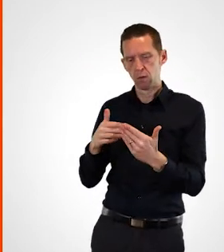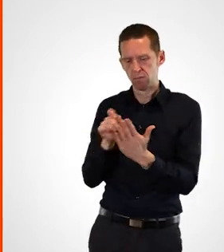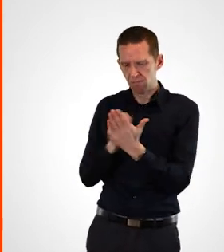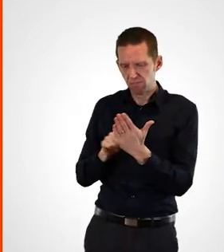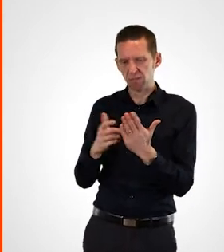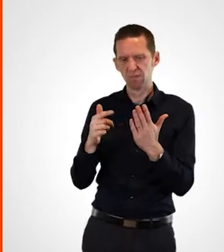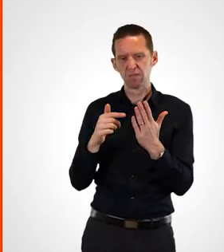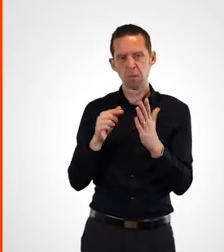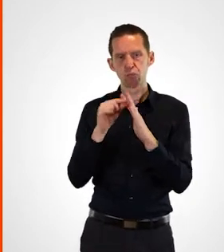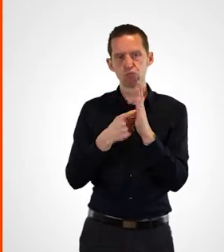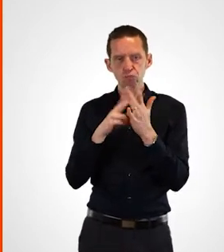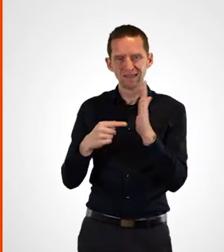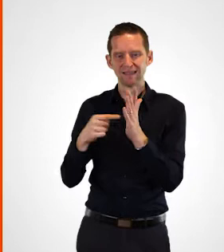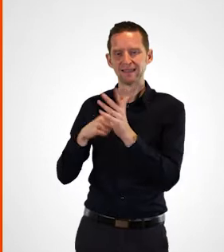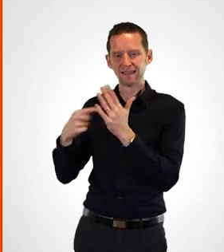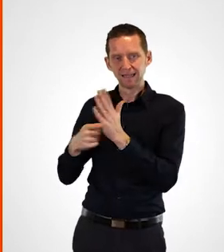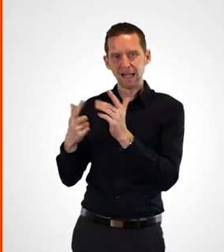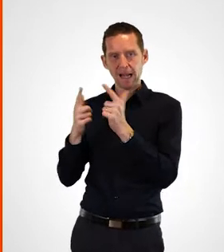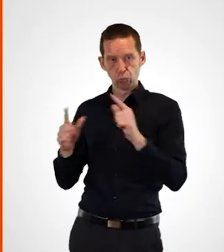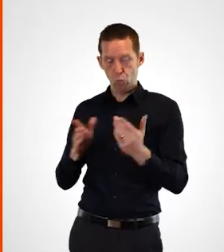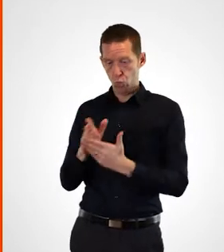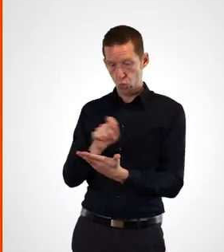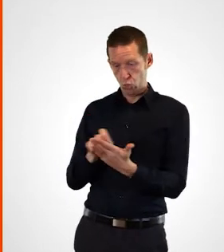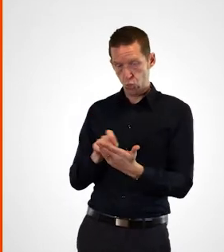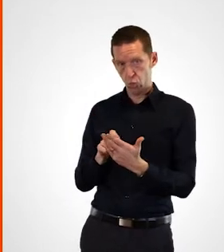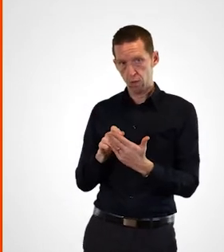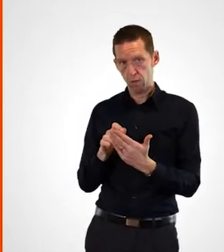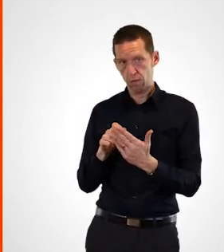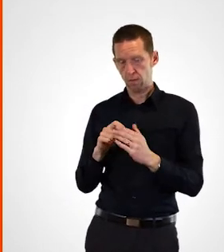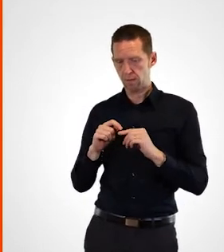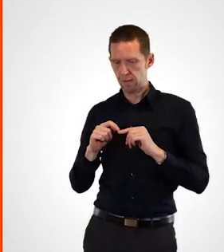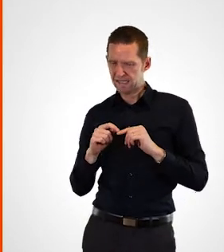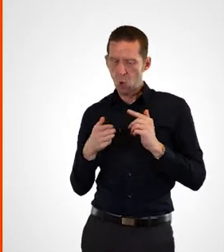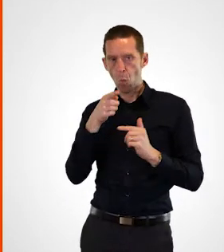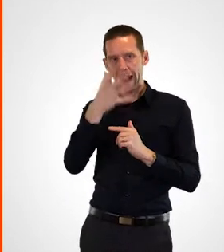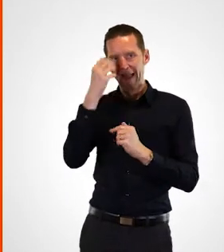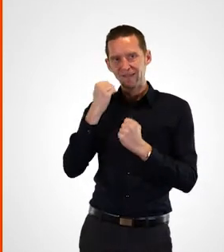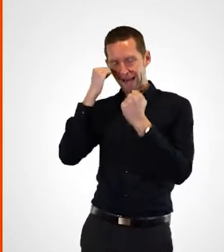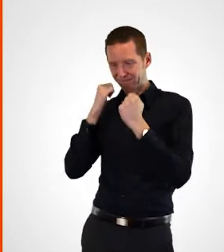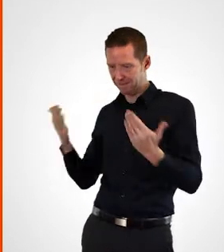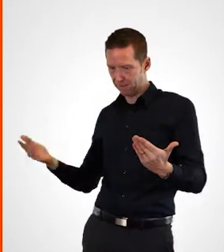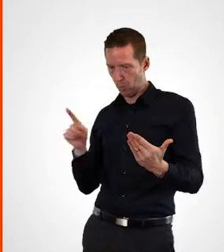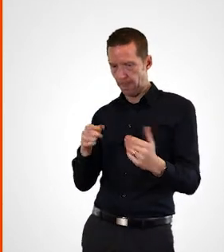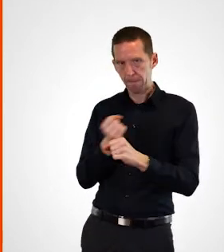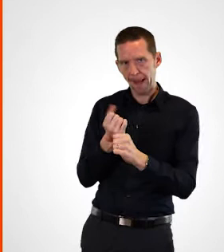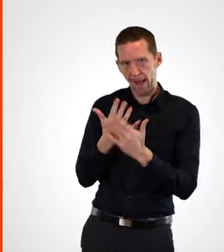in a way through the written work that's harder to see when they read because you have the evidence, the product that they produce, that you can look at.